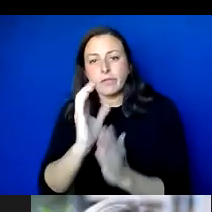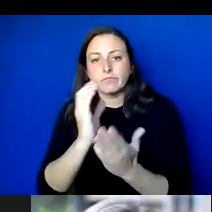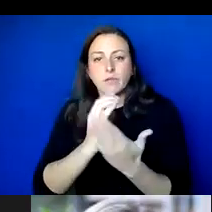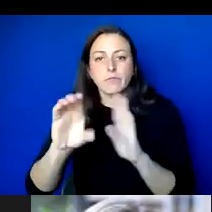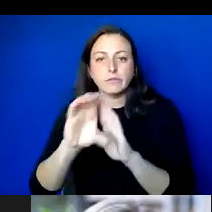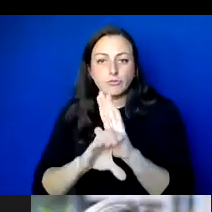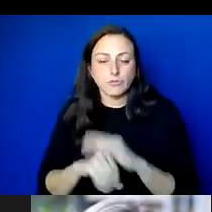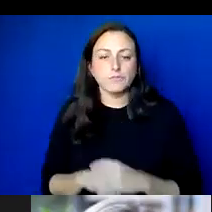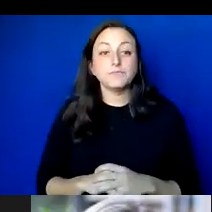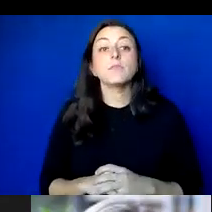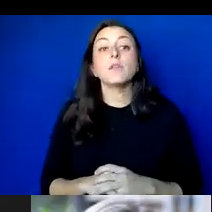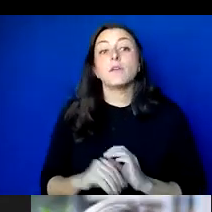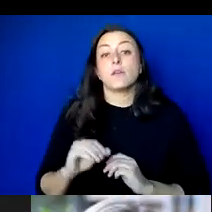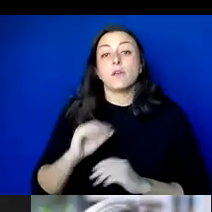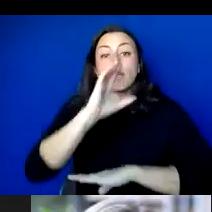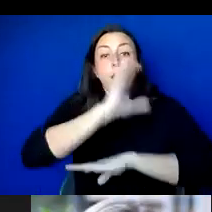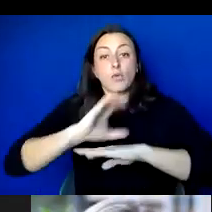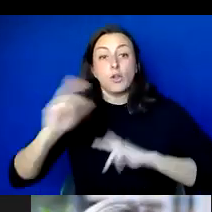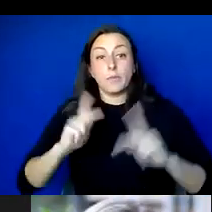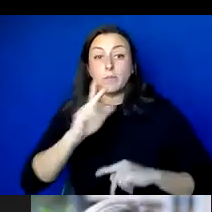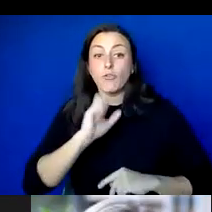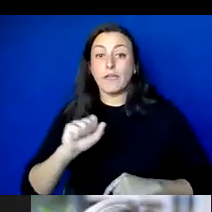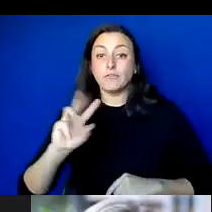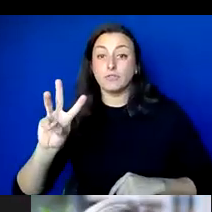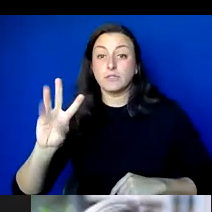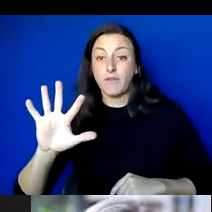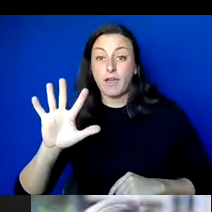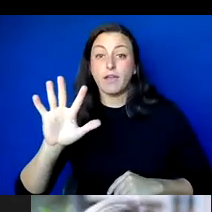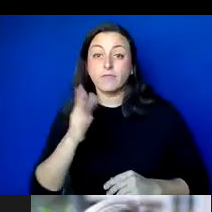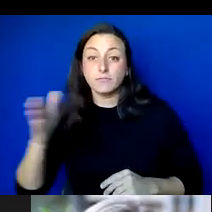So Coloradans age 65 to 69 will have the ability to sign up the exact same